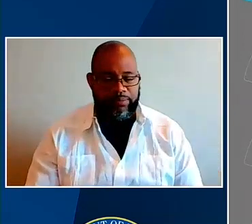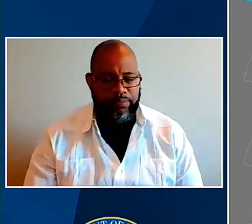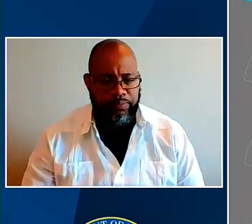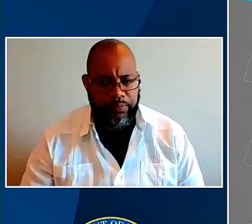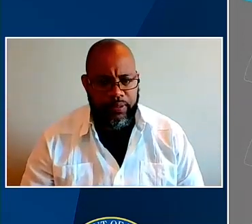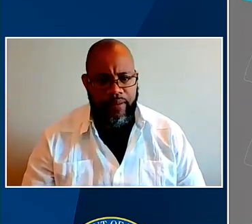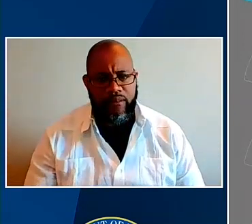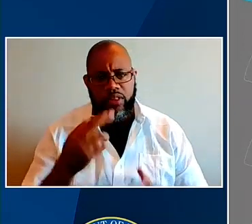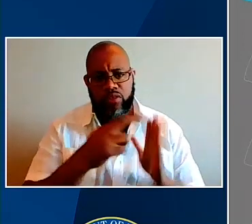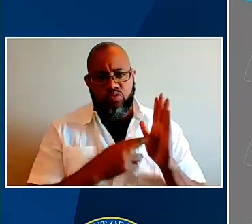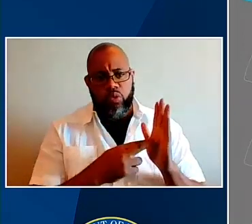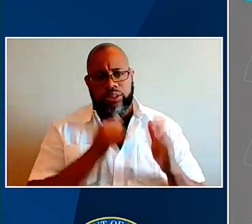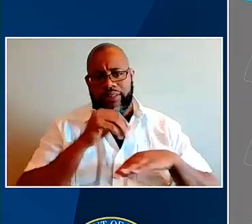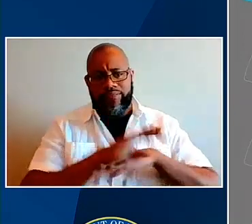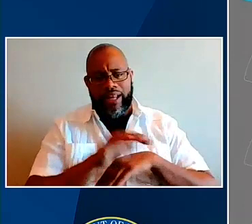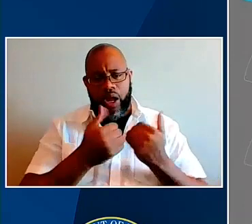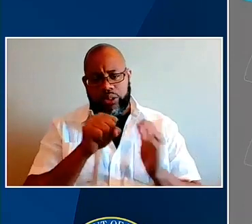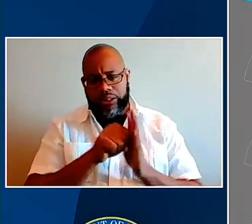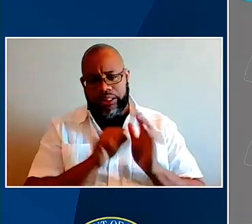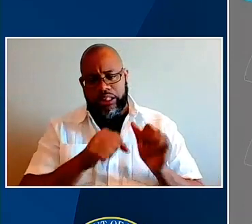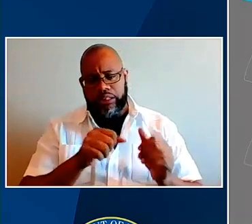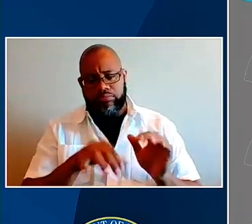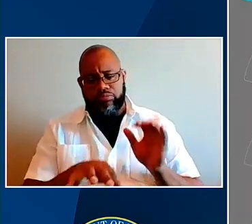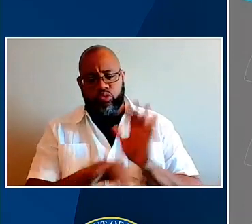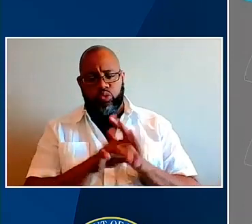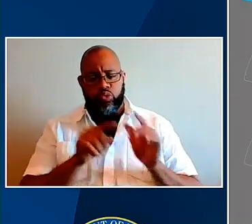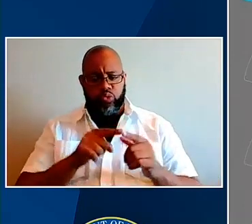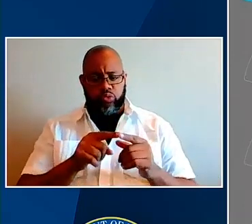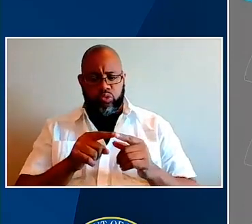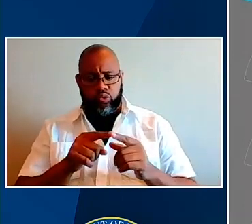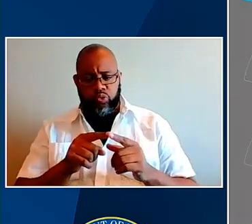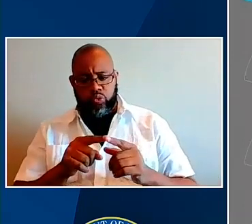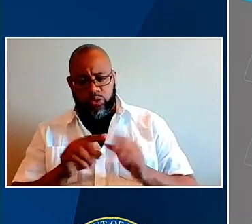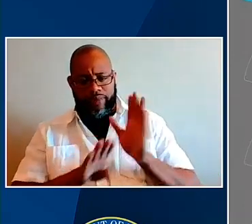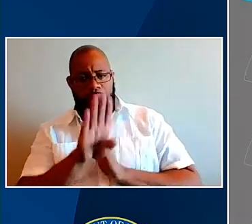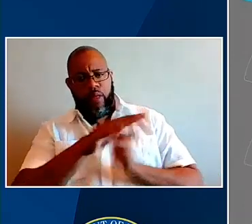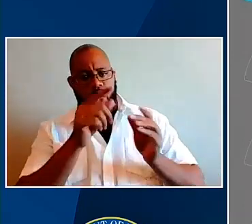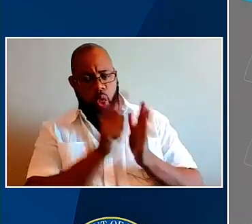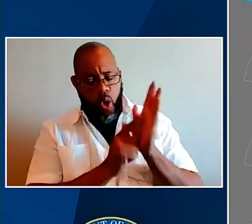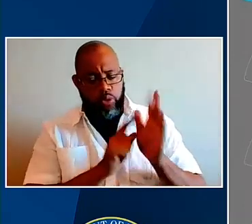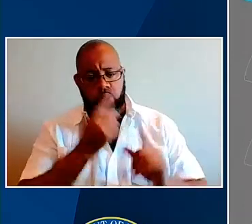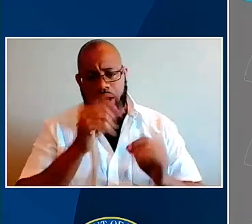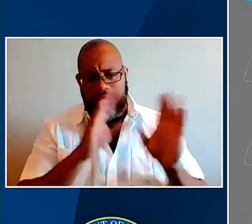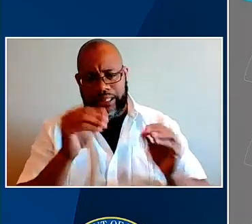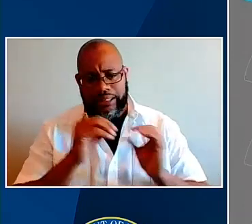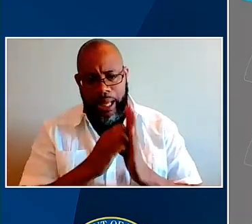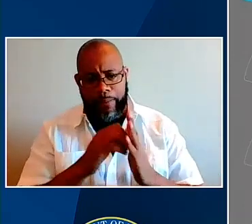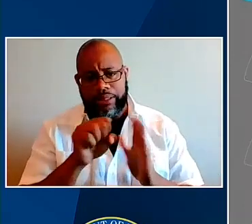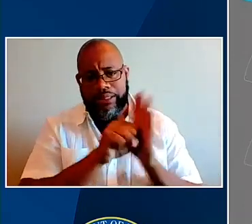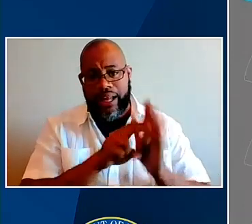didn't affect how states may choose to promulgate their laws. So one clear example is the state of Virginia, which has broad